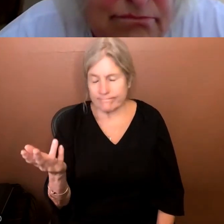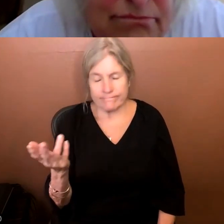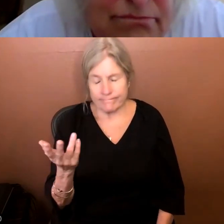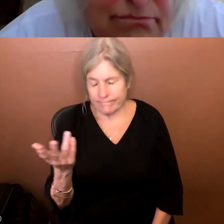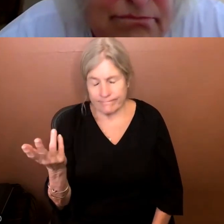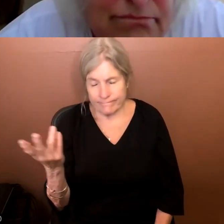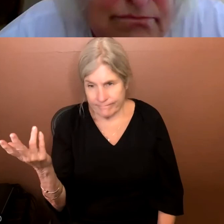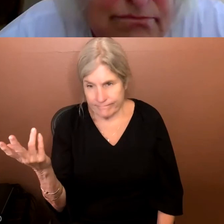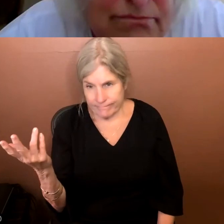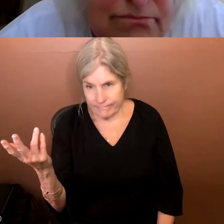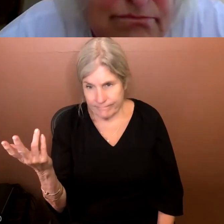text.